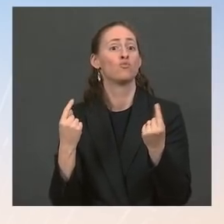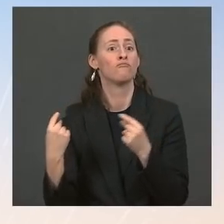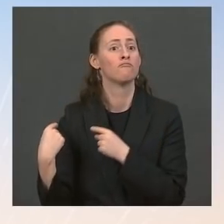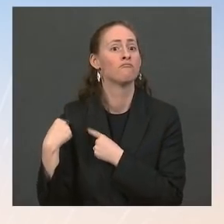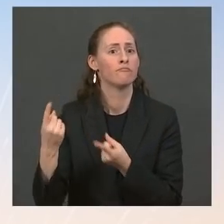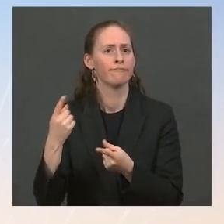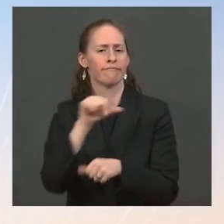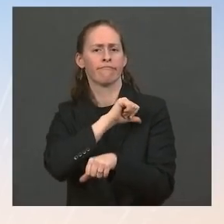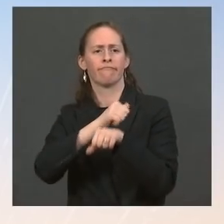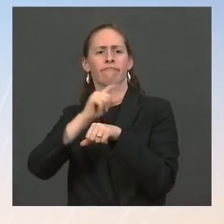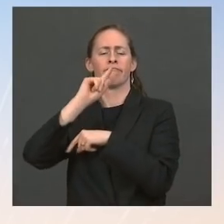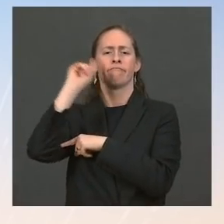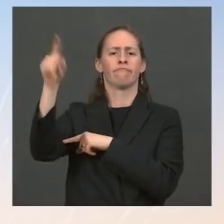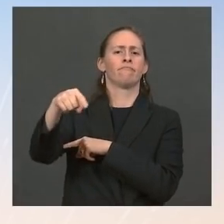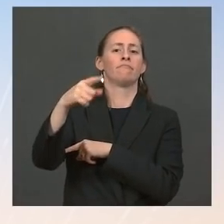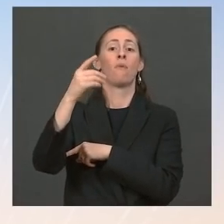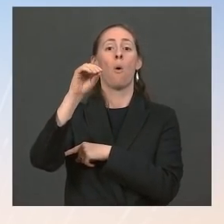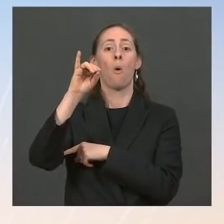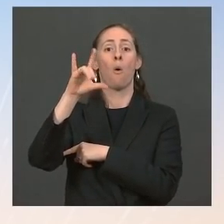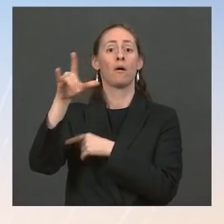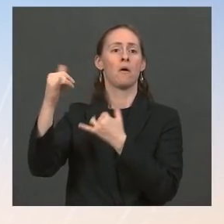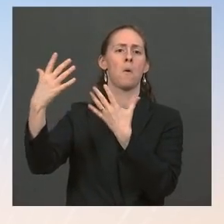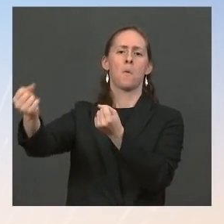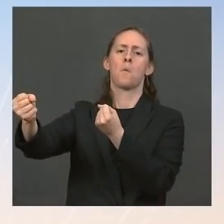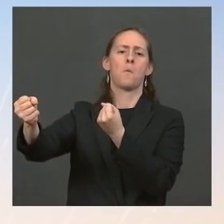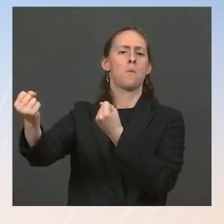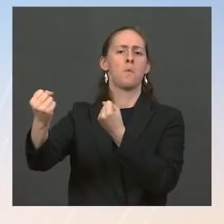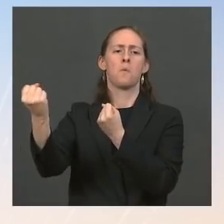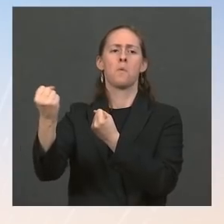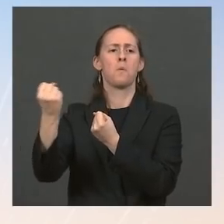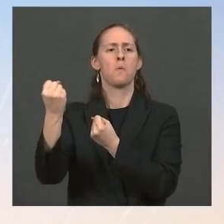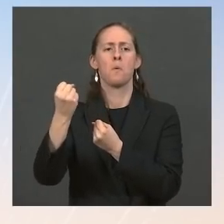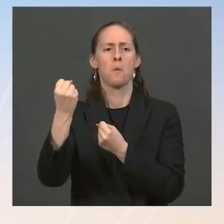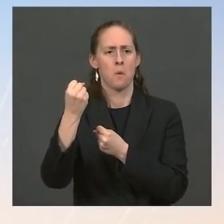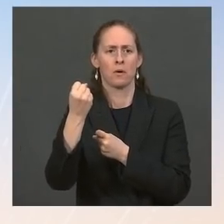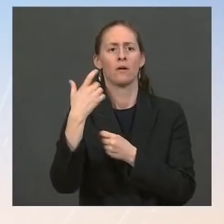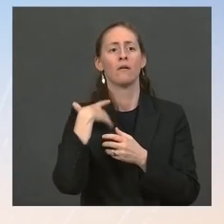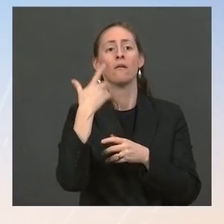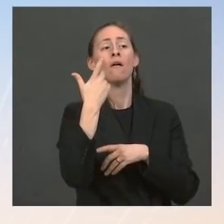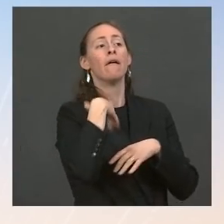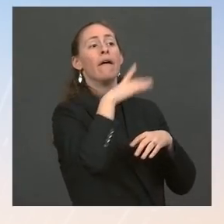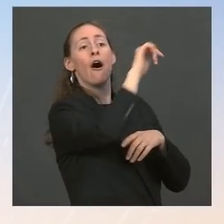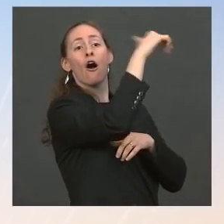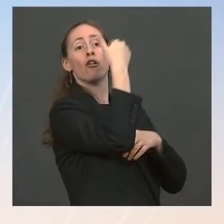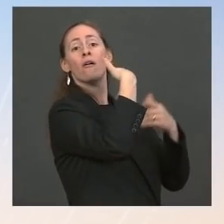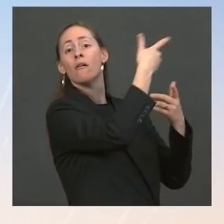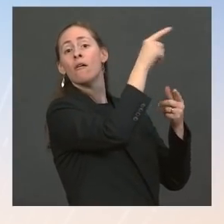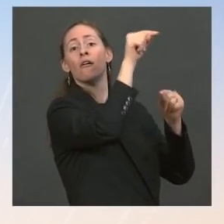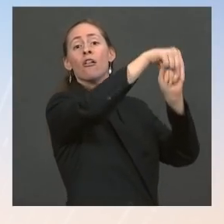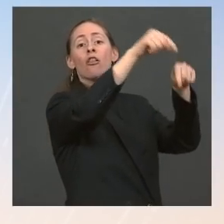and in offshore waters to facilitate the identification and implementation of long-needed permitting and leasing reforms.